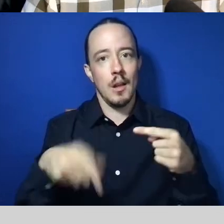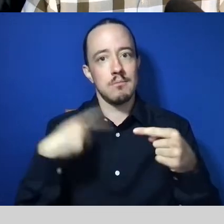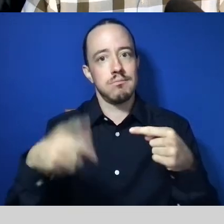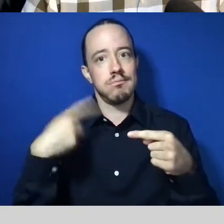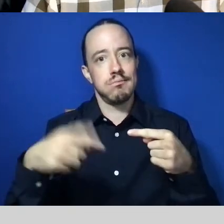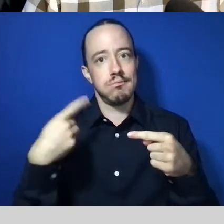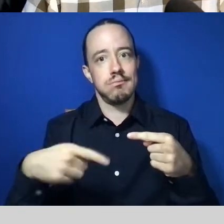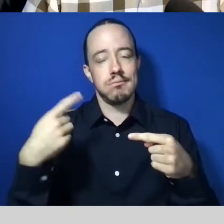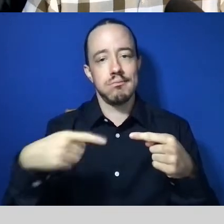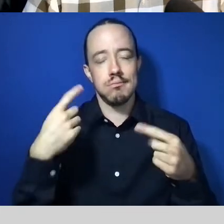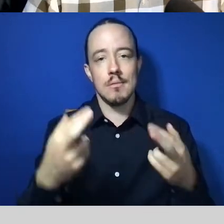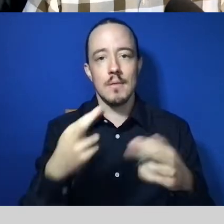static resources over here.